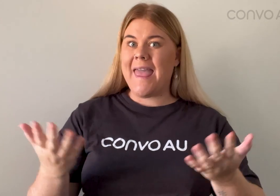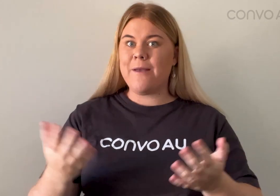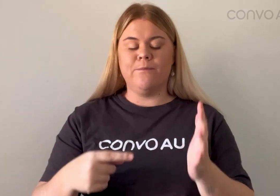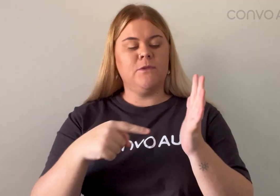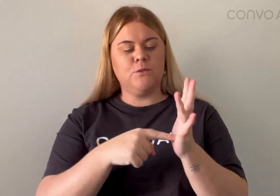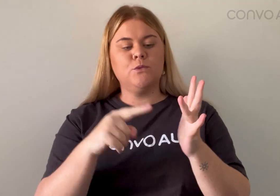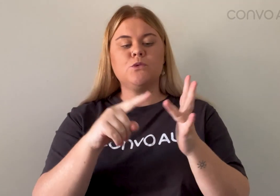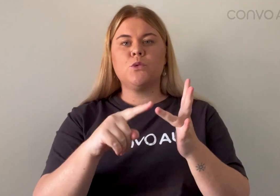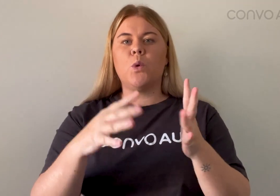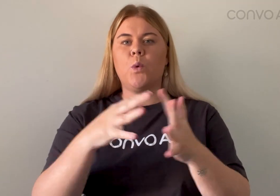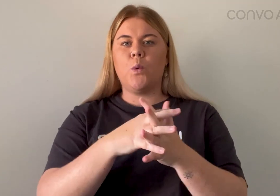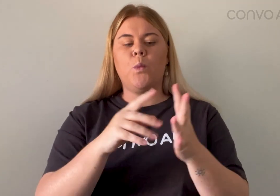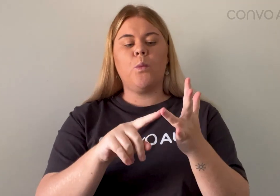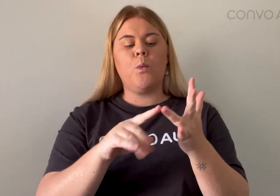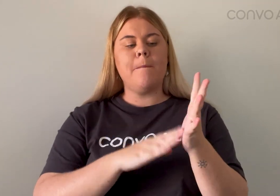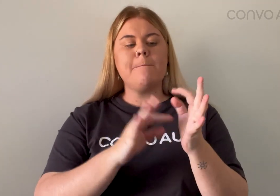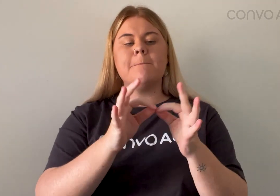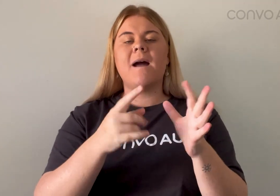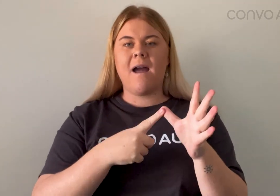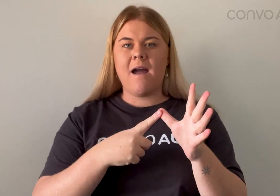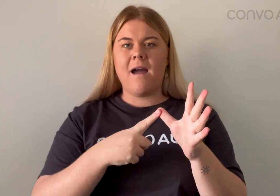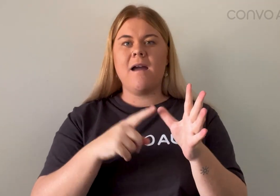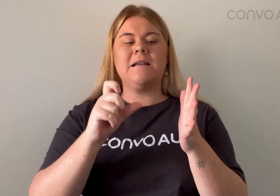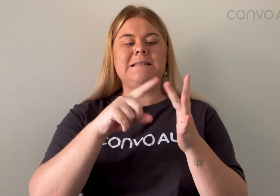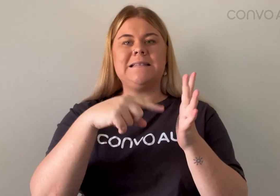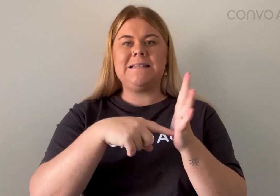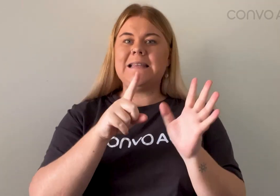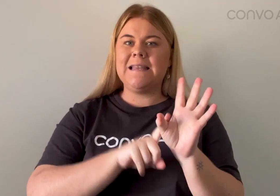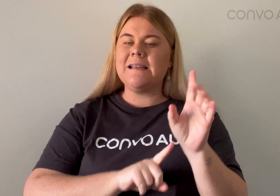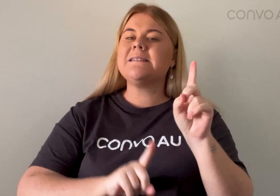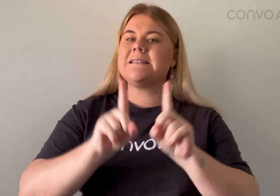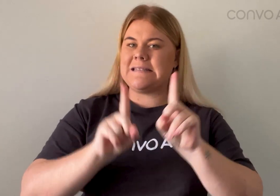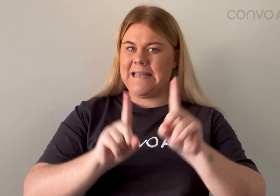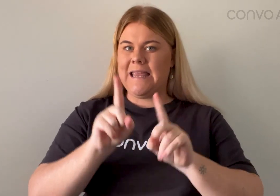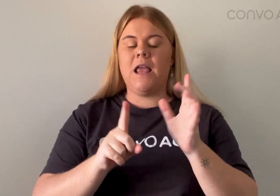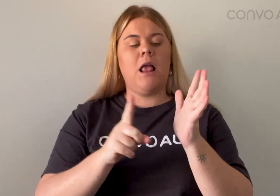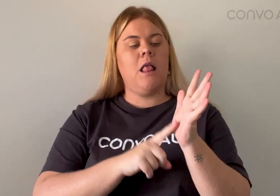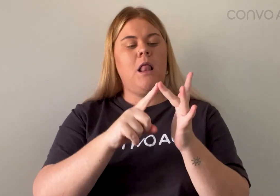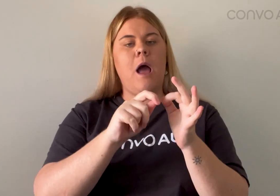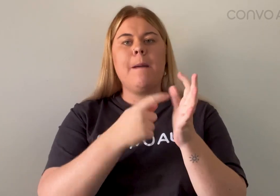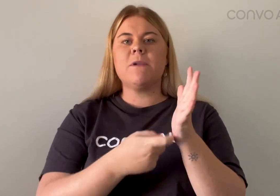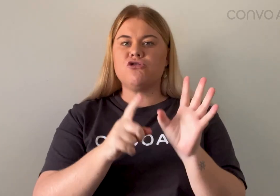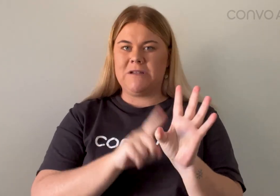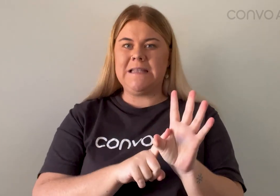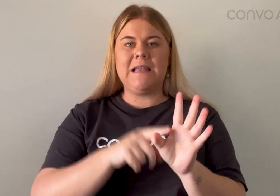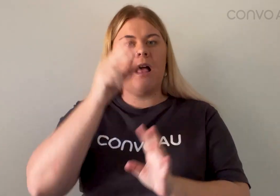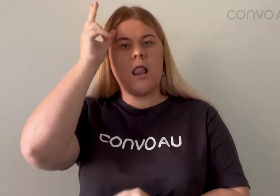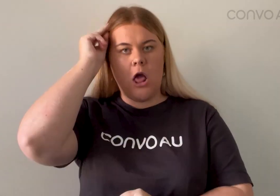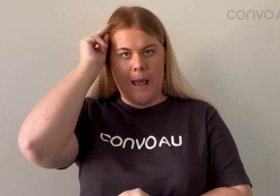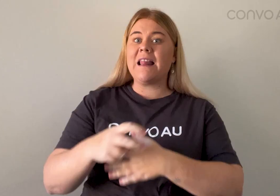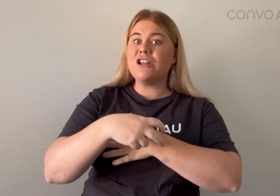Where: Toowoomba City Library,